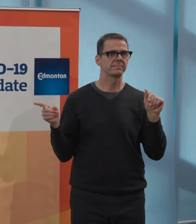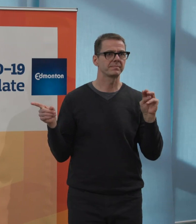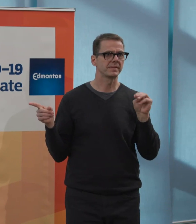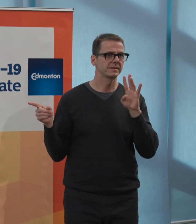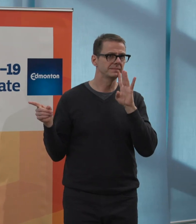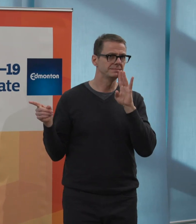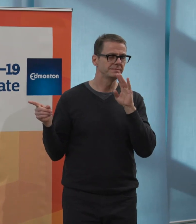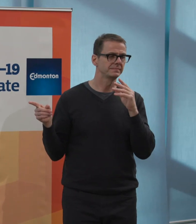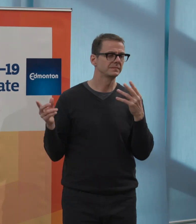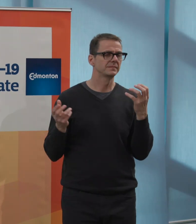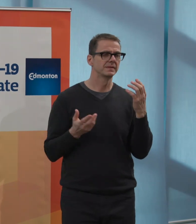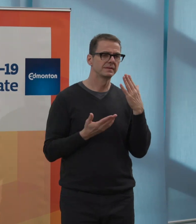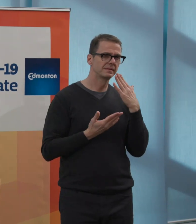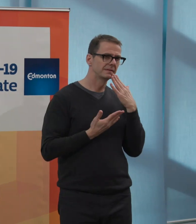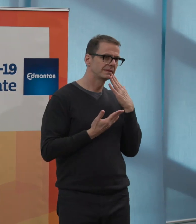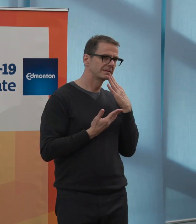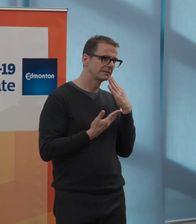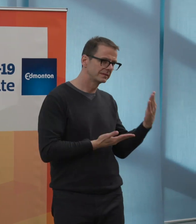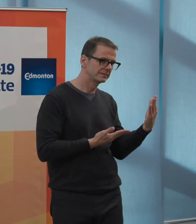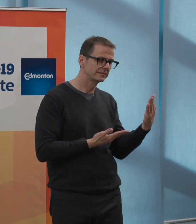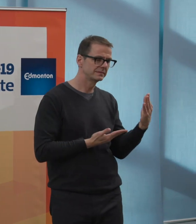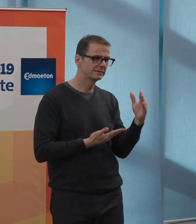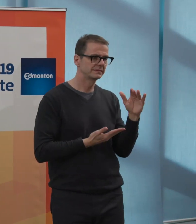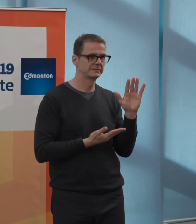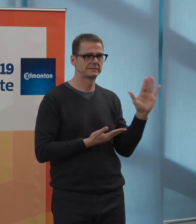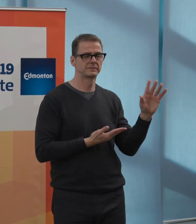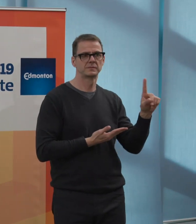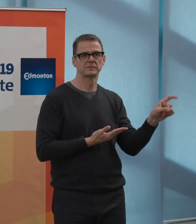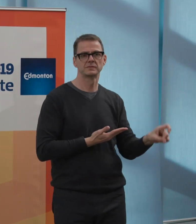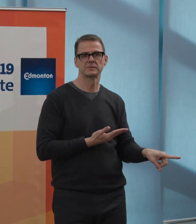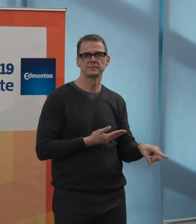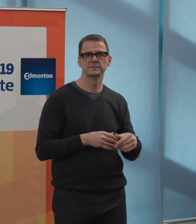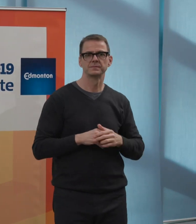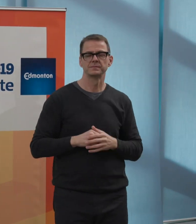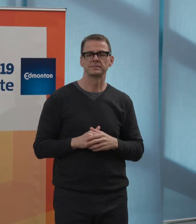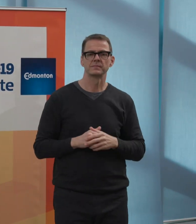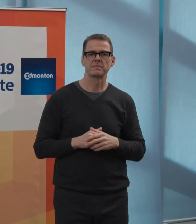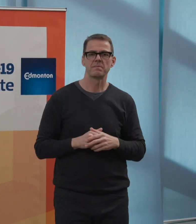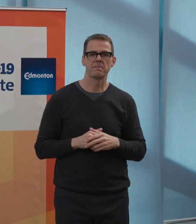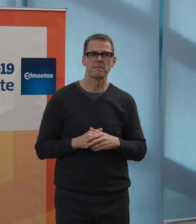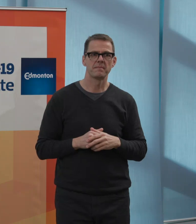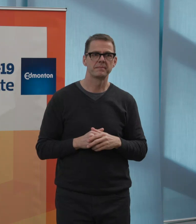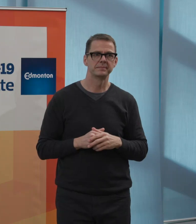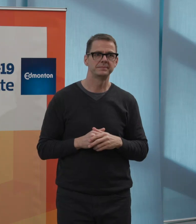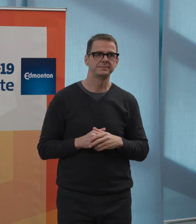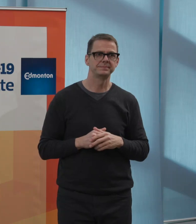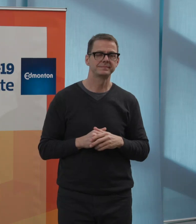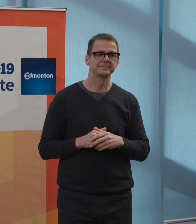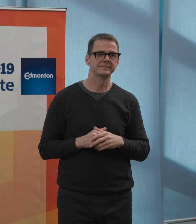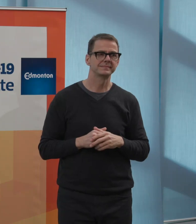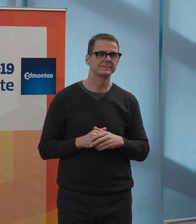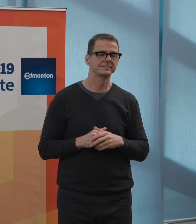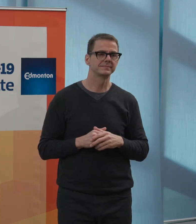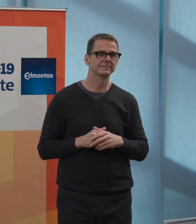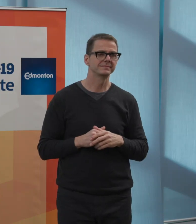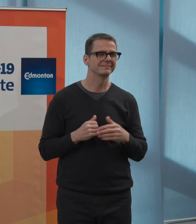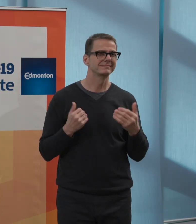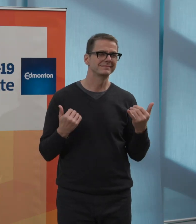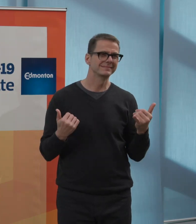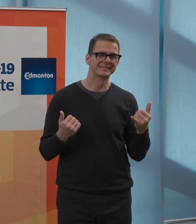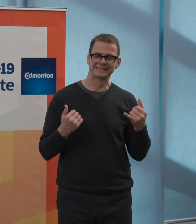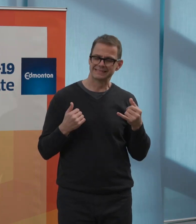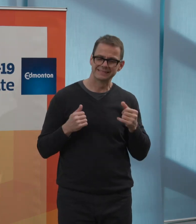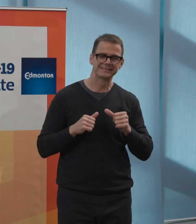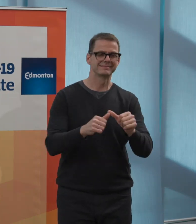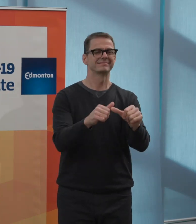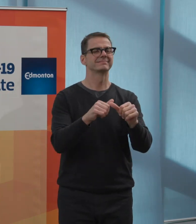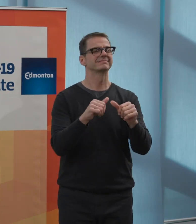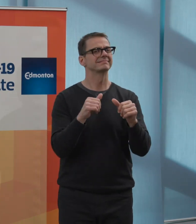question Jeremy we are evaluating that on a regular basis I think today was the